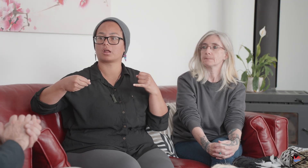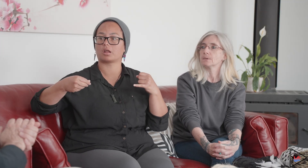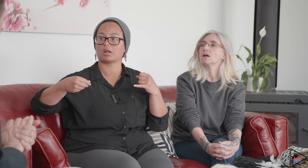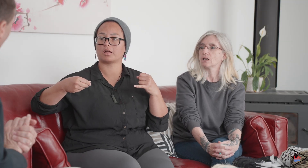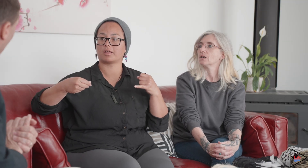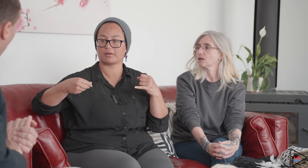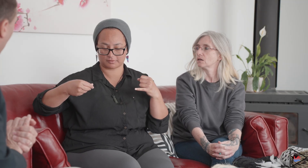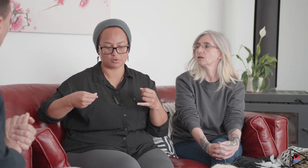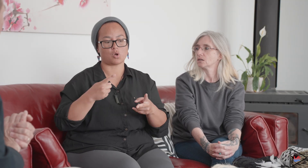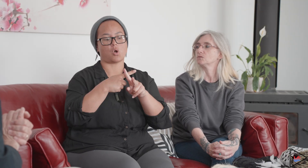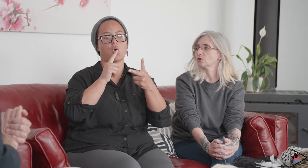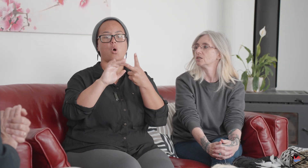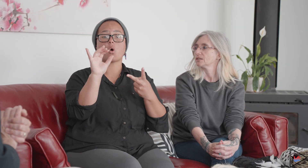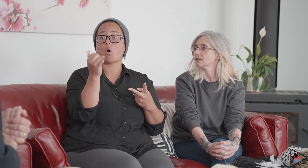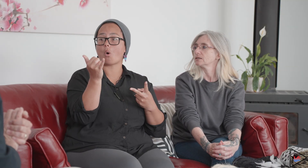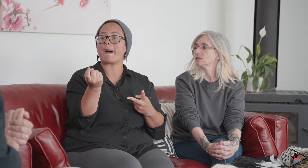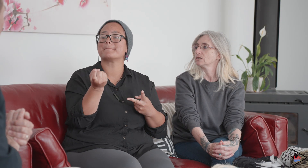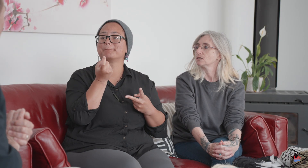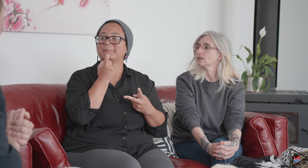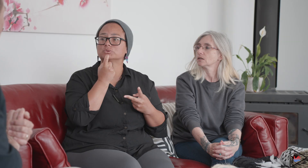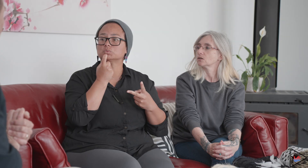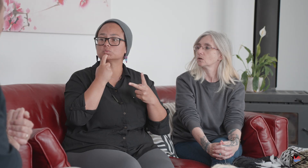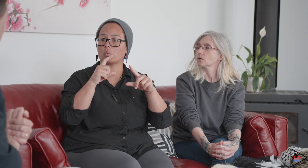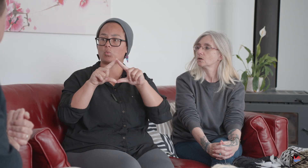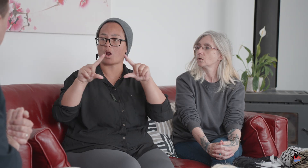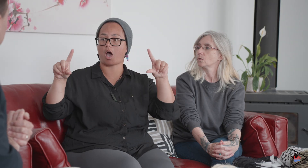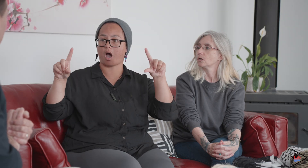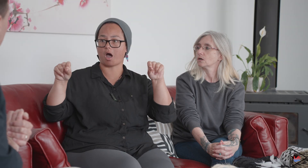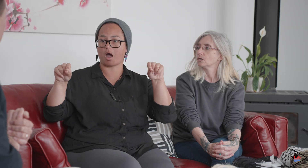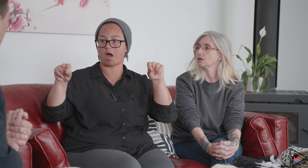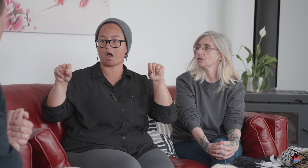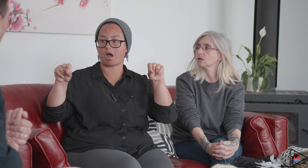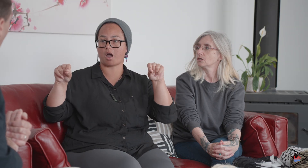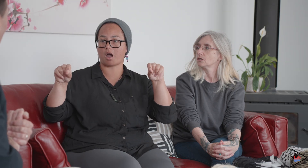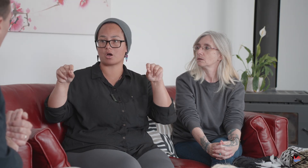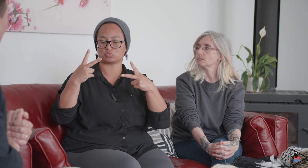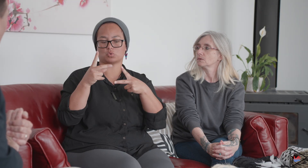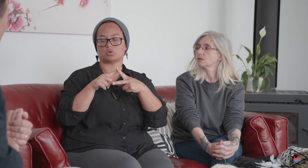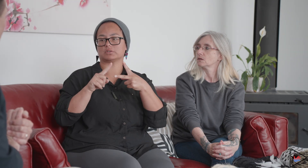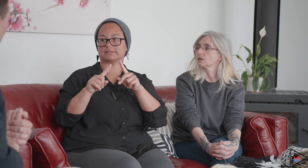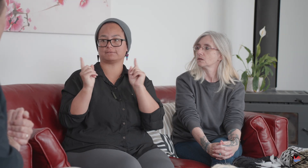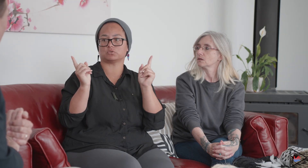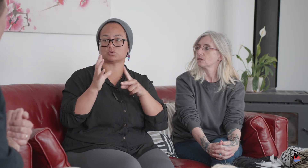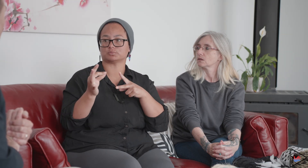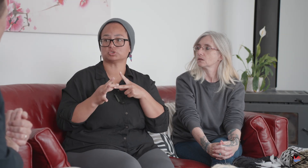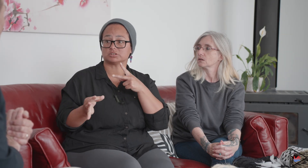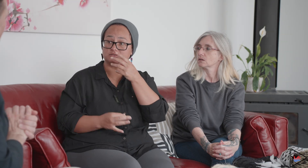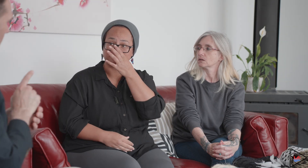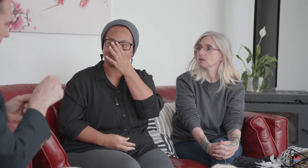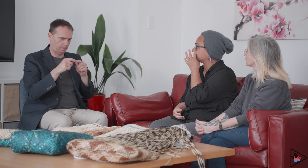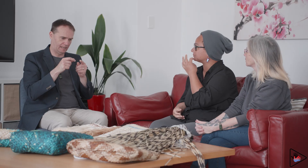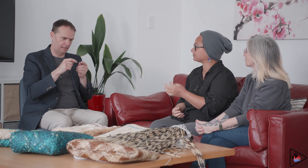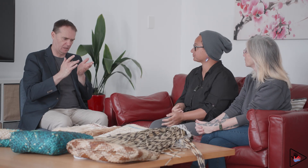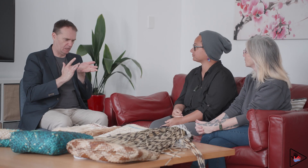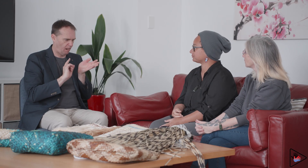is you can use mussel shells. Right. Oh right. Or if you get like a a metal plate,